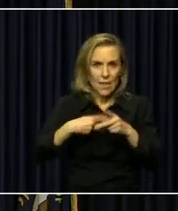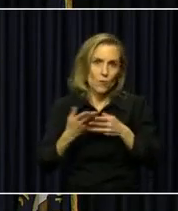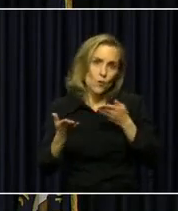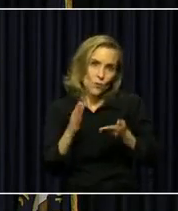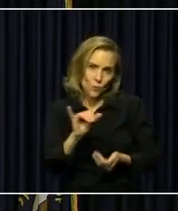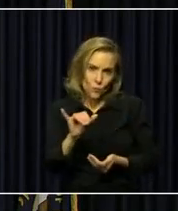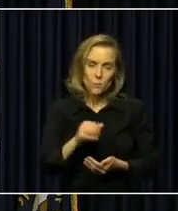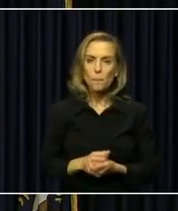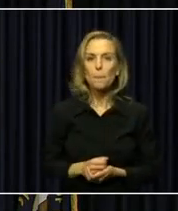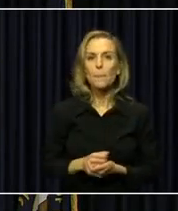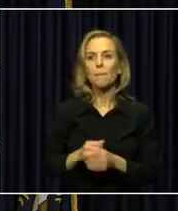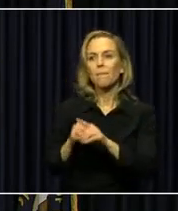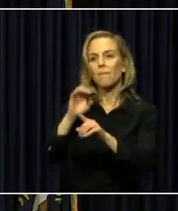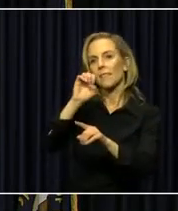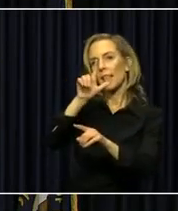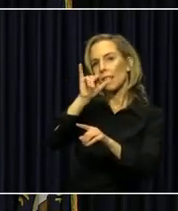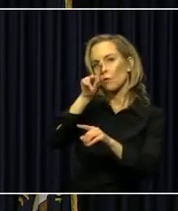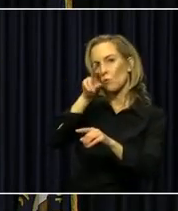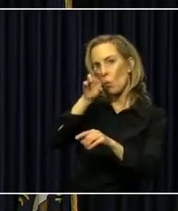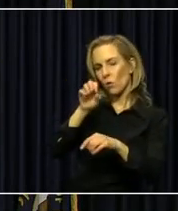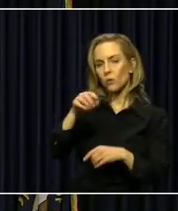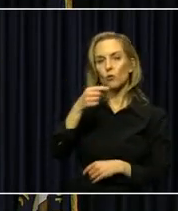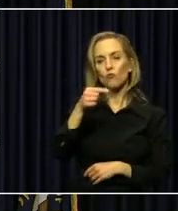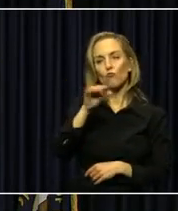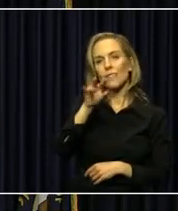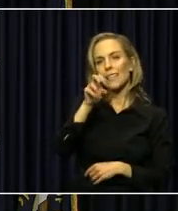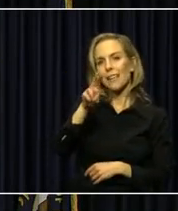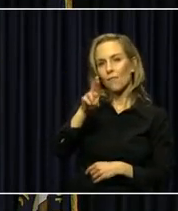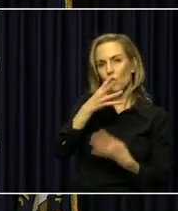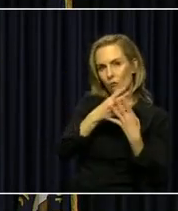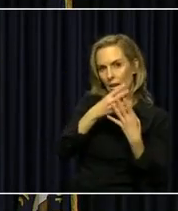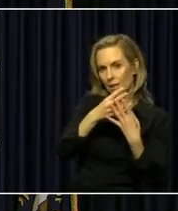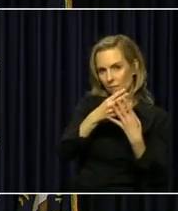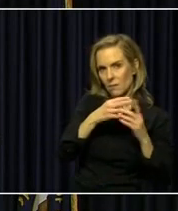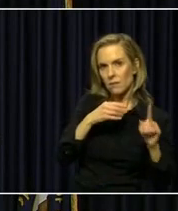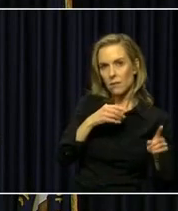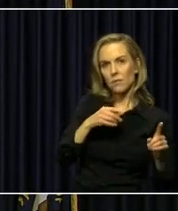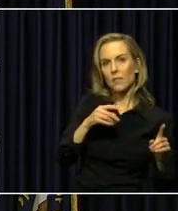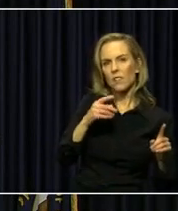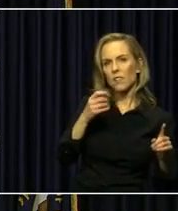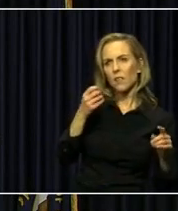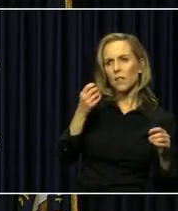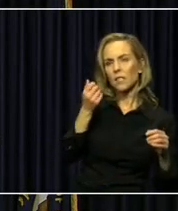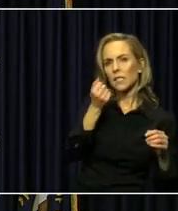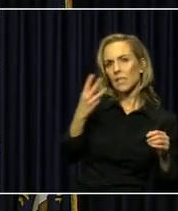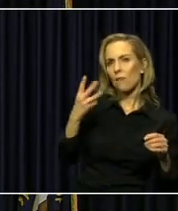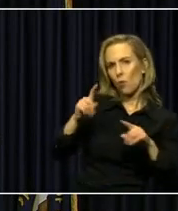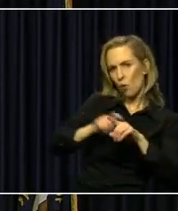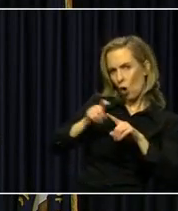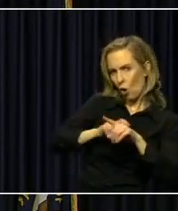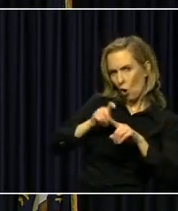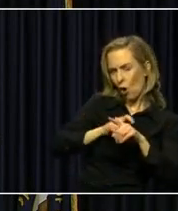THE DIFFICULTY IN GETTING SWABS, THE MATERIALS THAT LET US TEST.